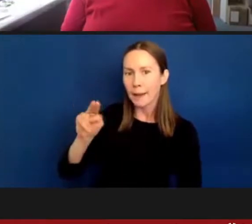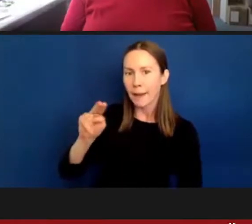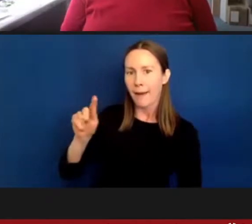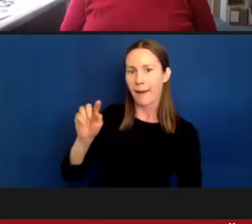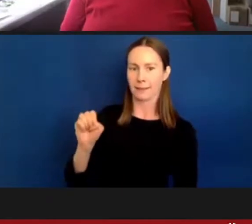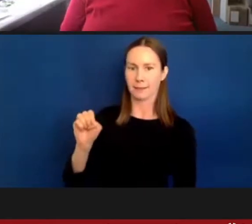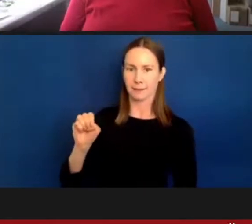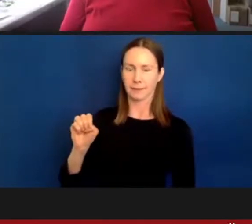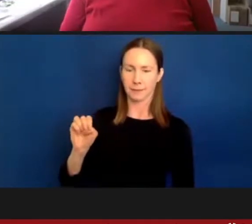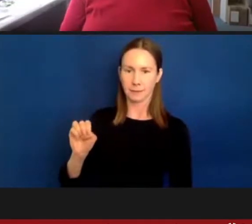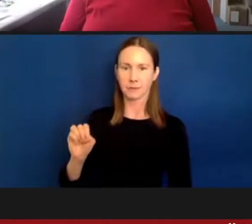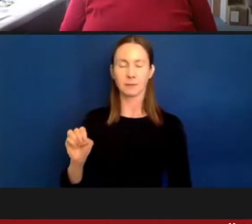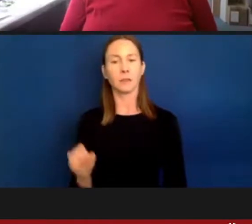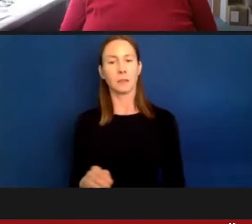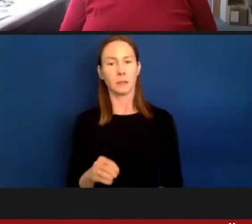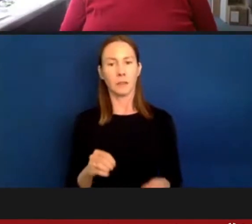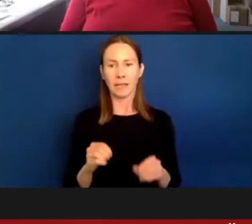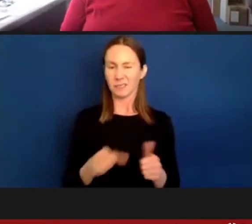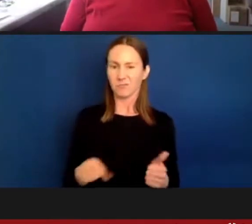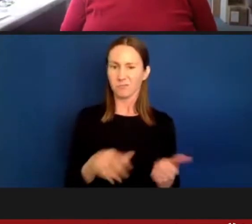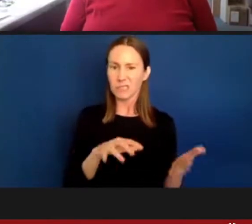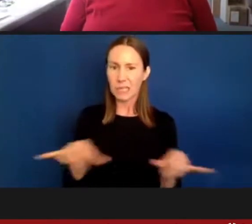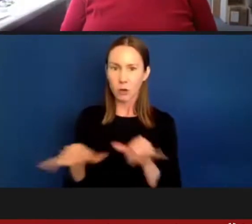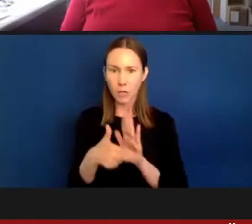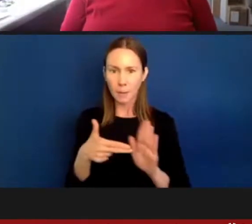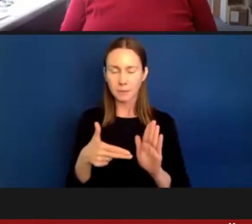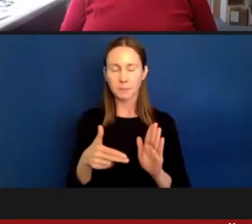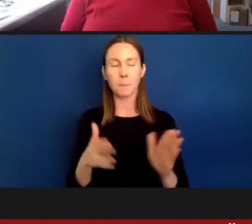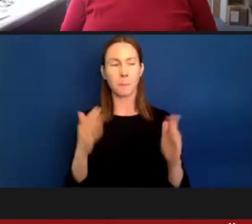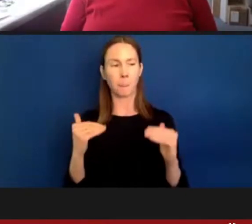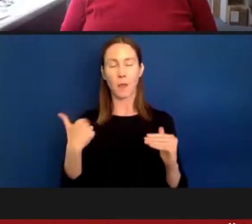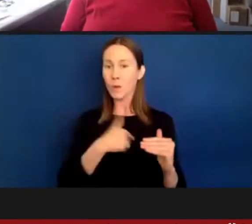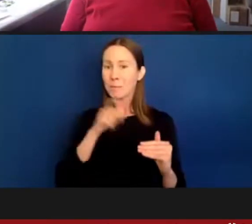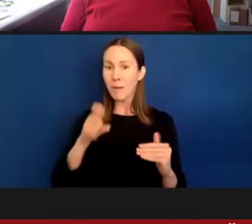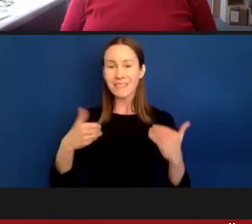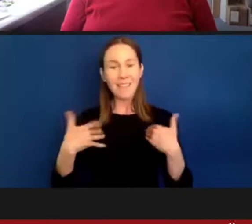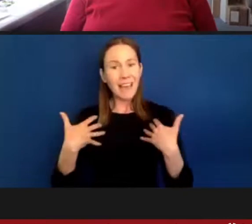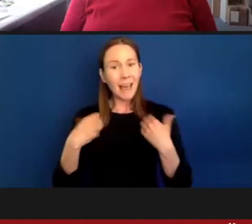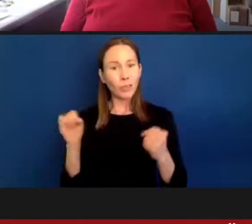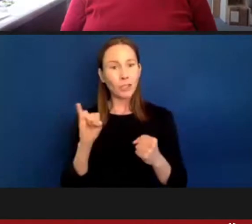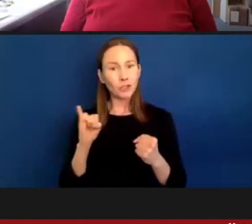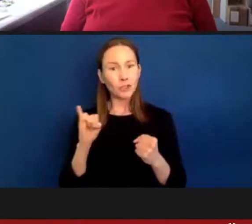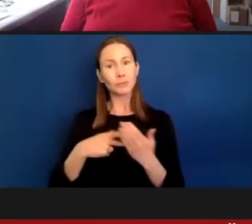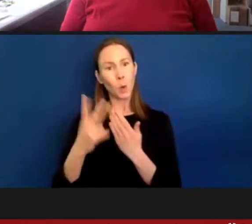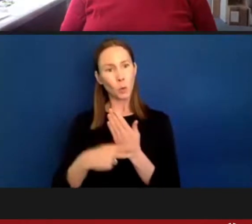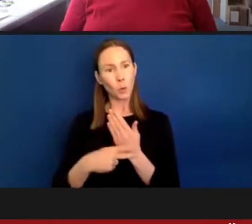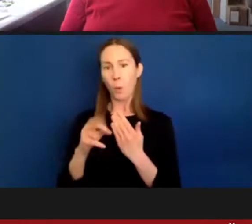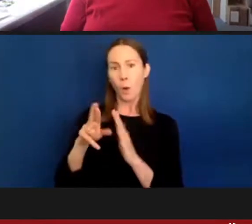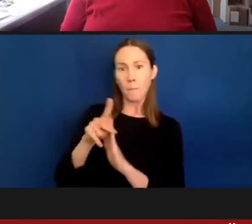We have to have a health insurance program or policy or whatever it would take in this